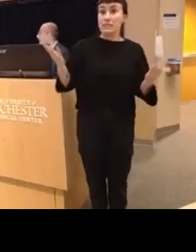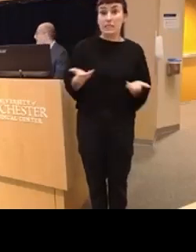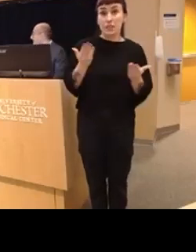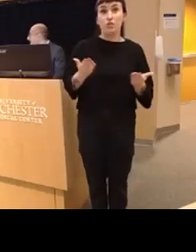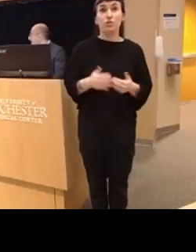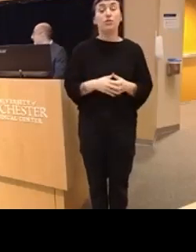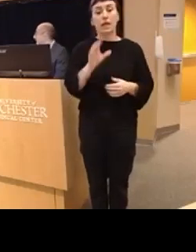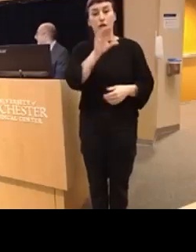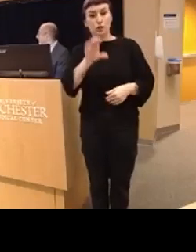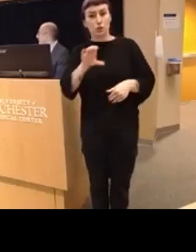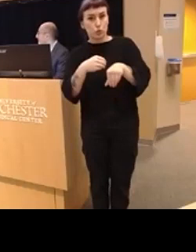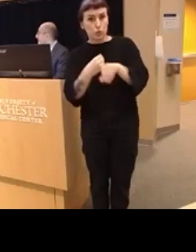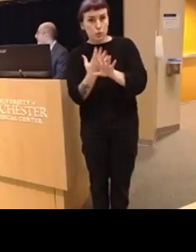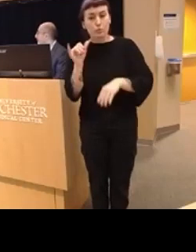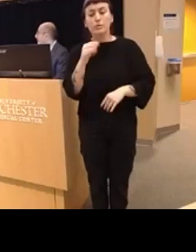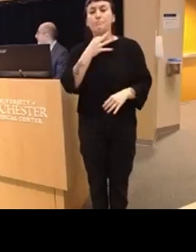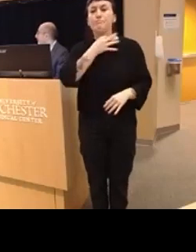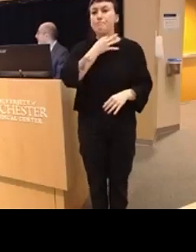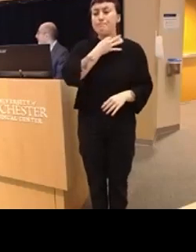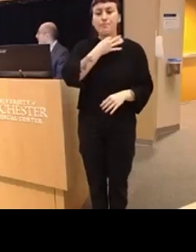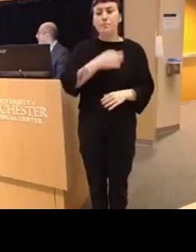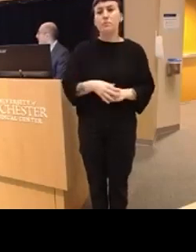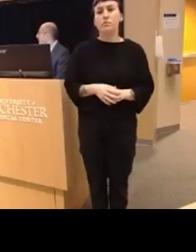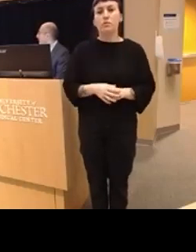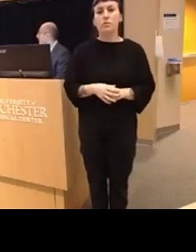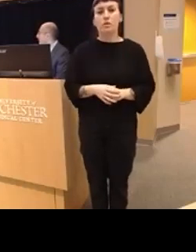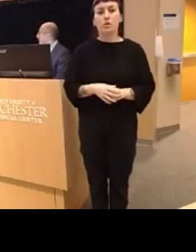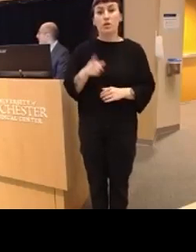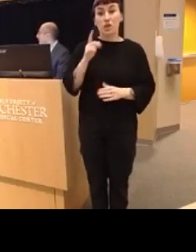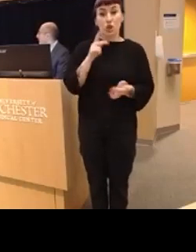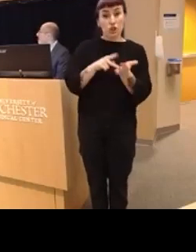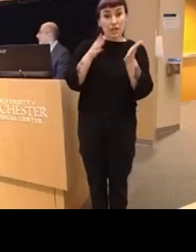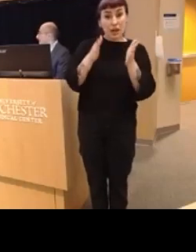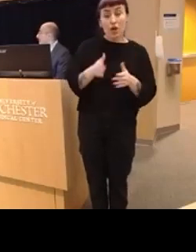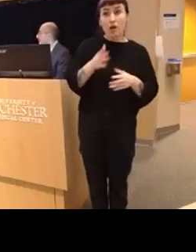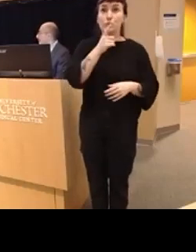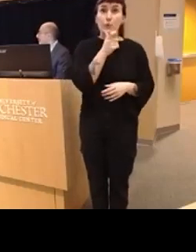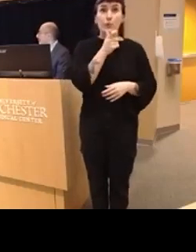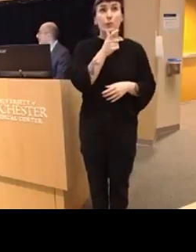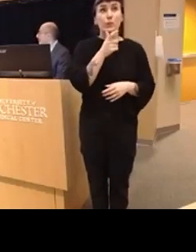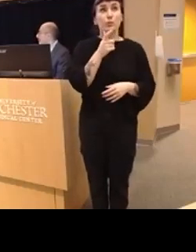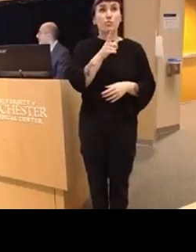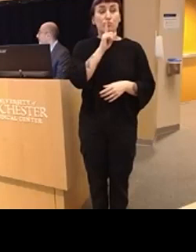Zoom as well and I was just curious you know you're a psychiatrist who's really has focused